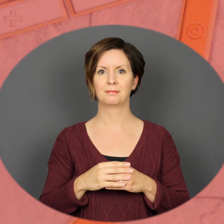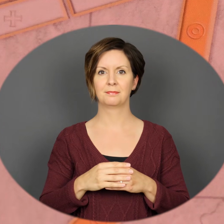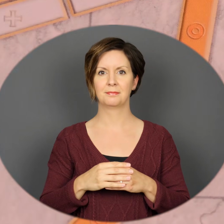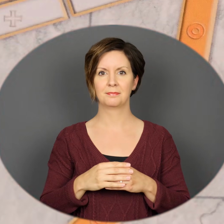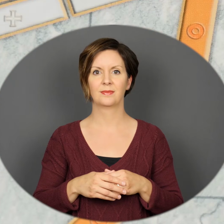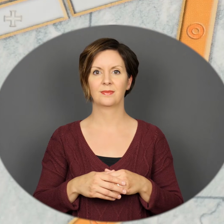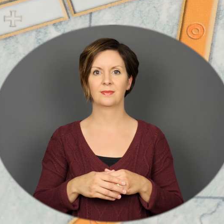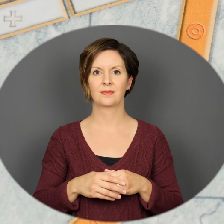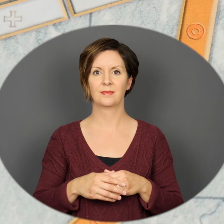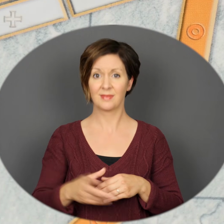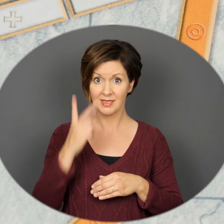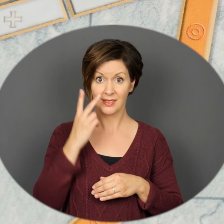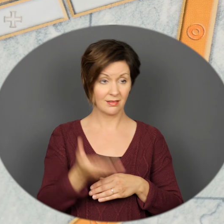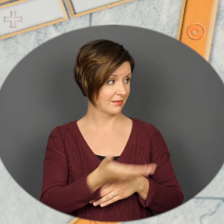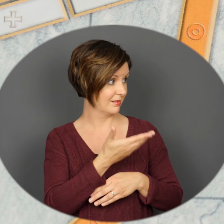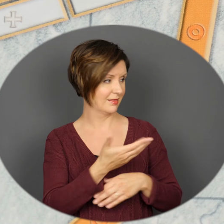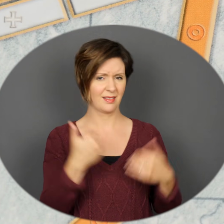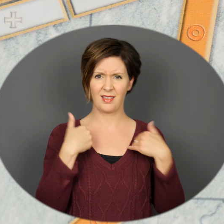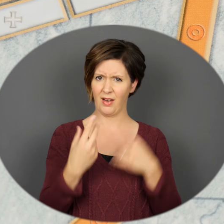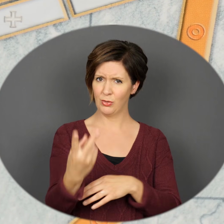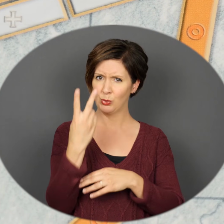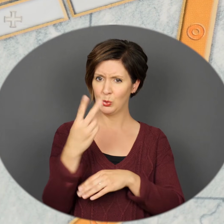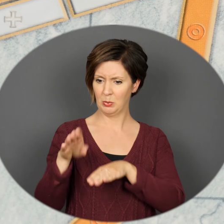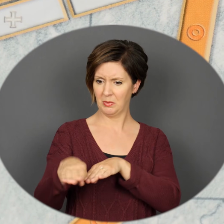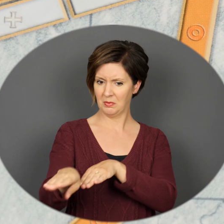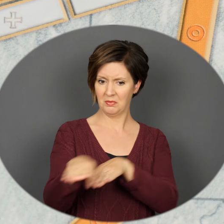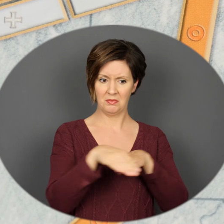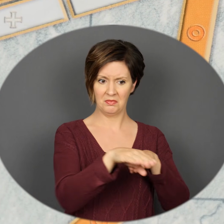You'll notice that some cities are connected by double routes,